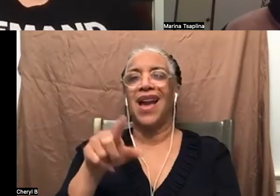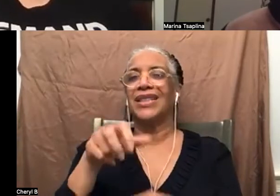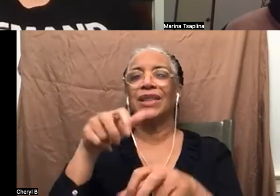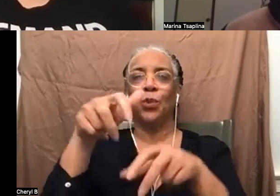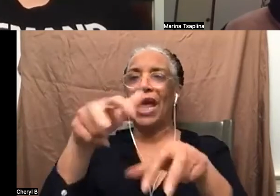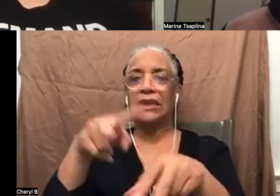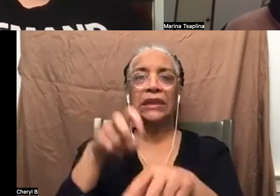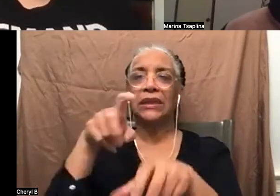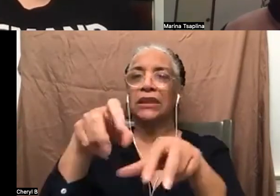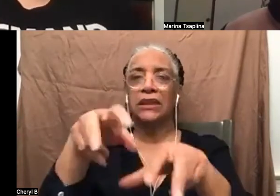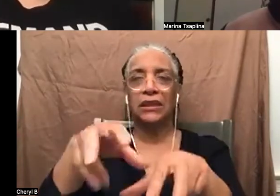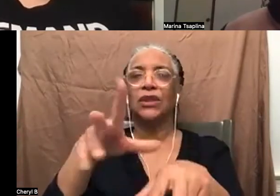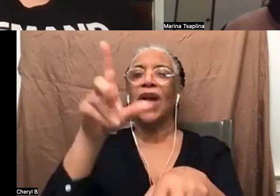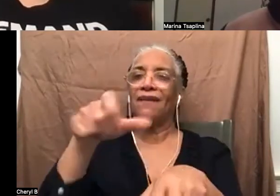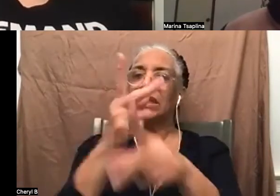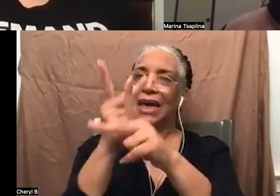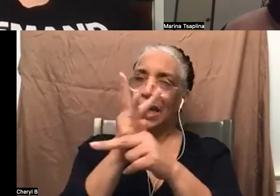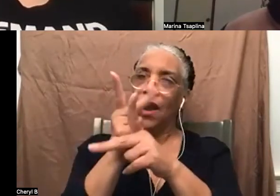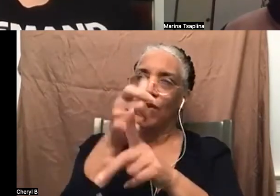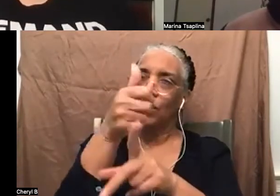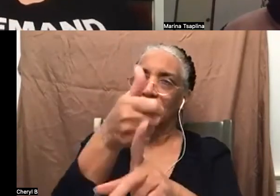take care of each other. In doing that if we are going